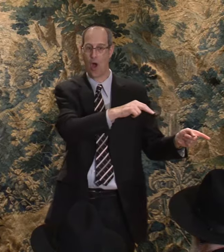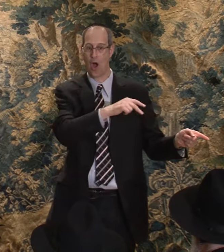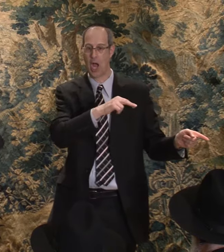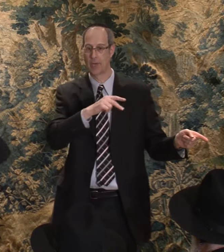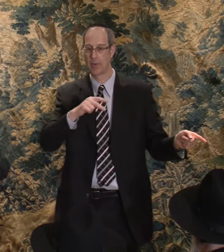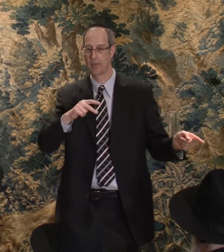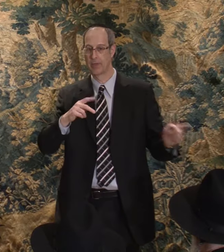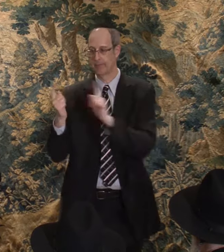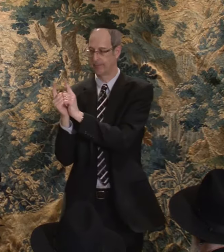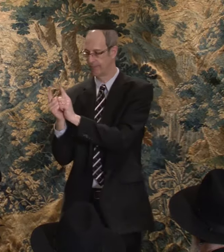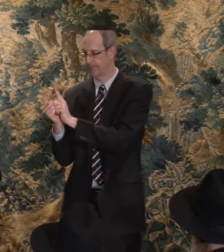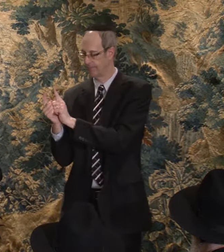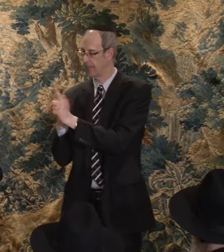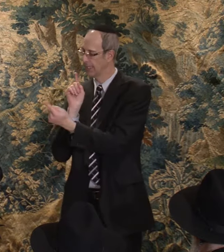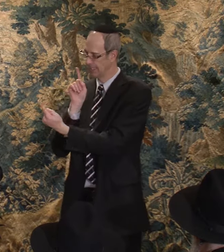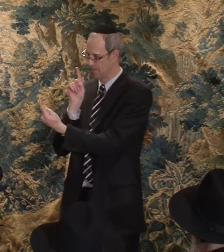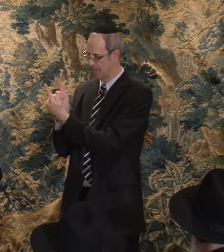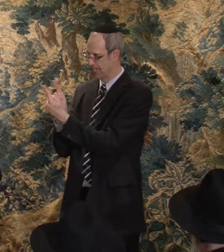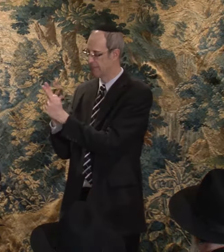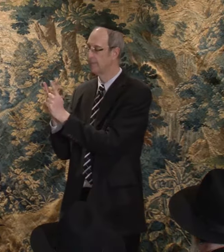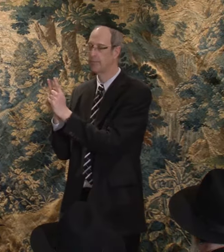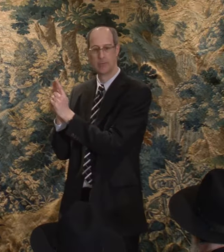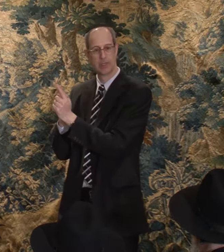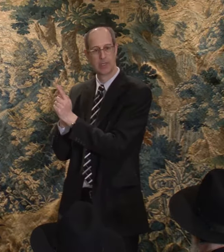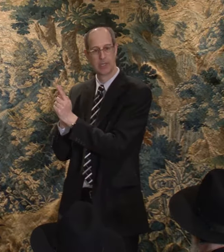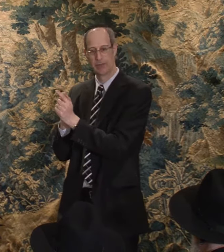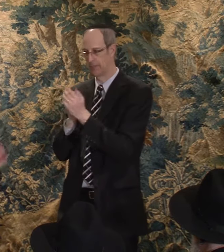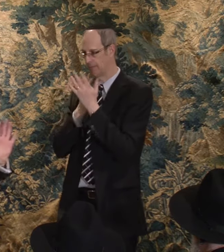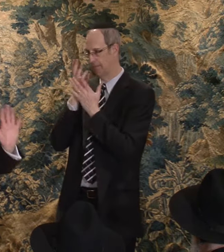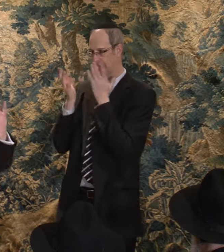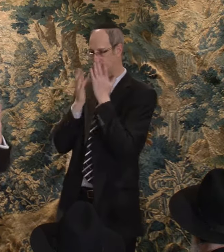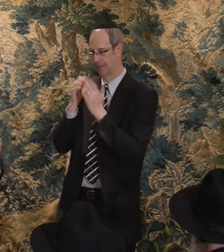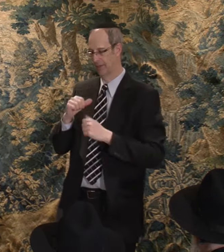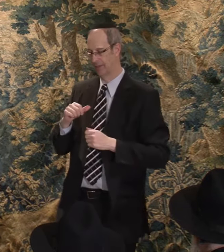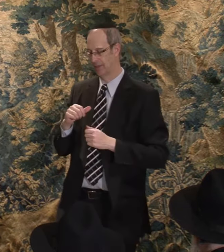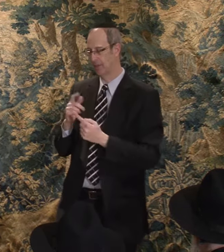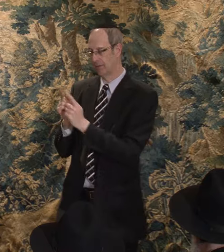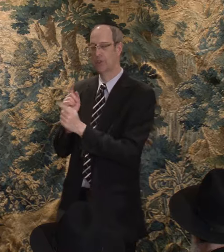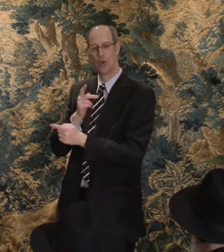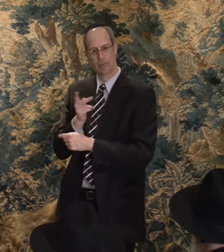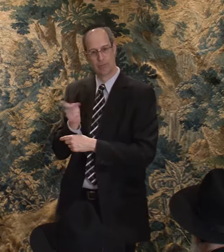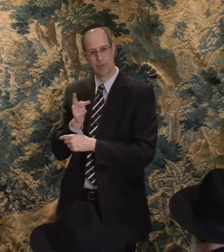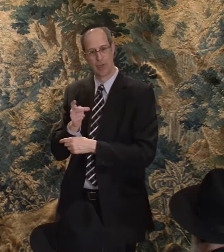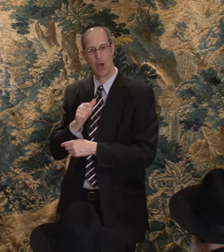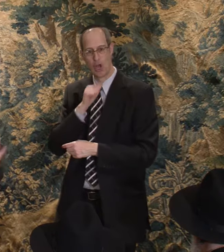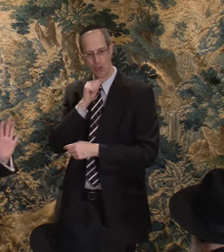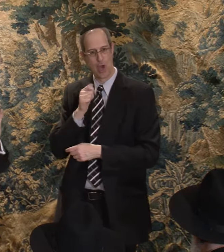be with that kid who fell because he was so embarrassed and he was so hurt and he didn't walk that he didn't want that that kid should have to walk to the